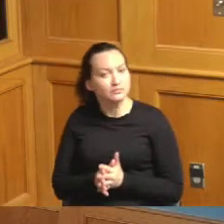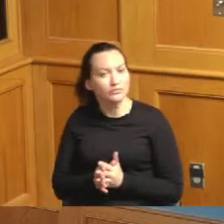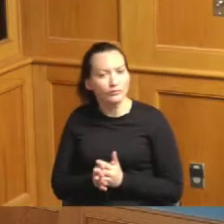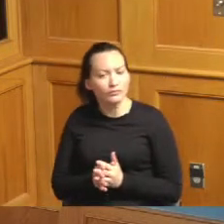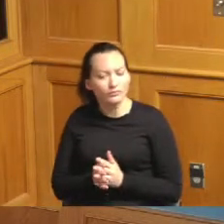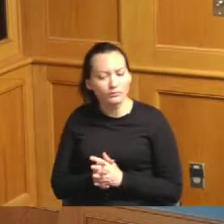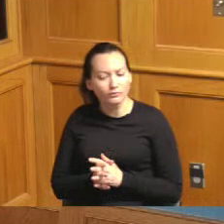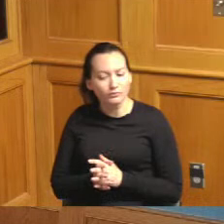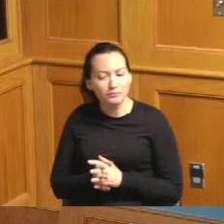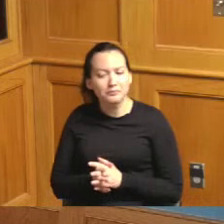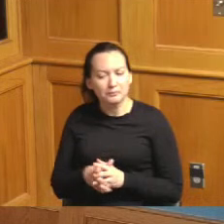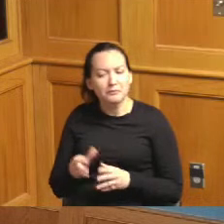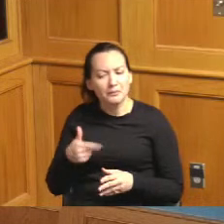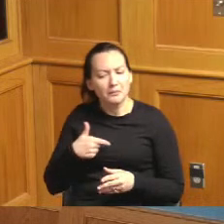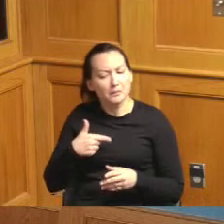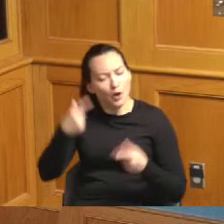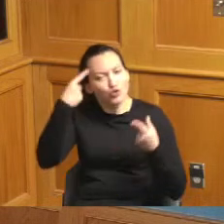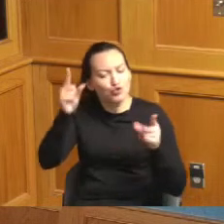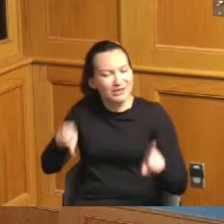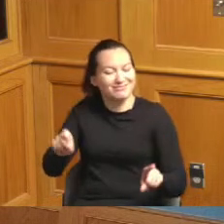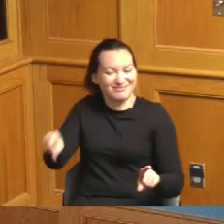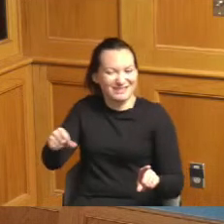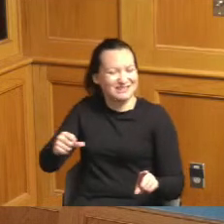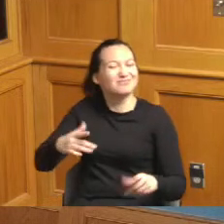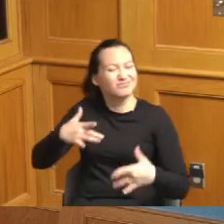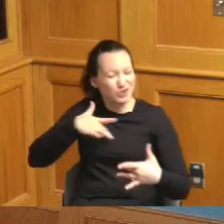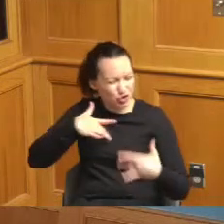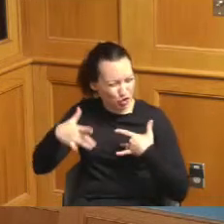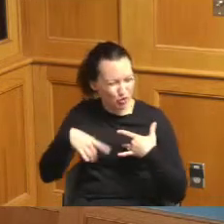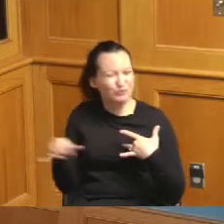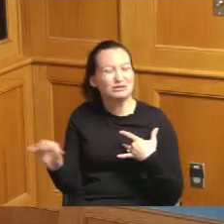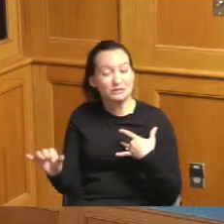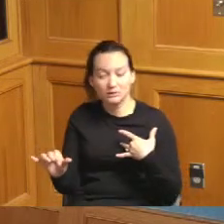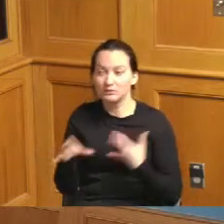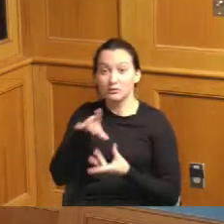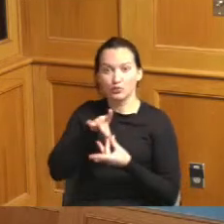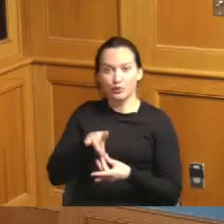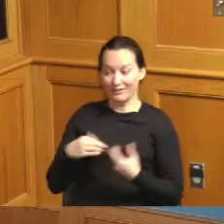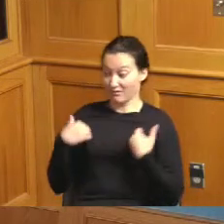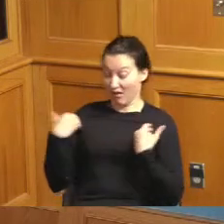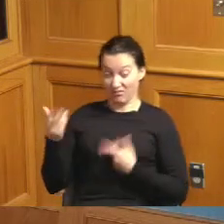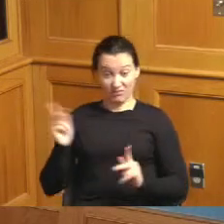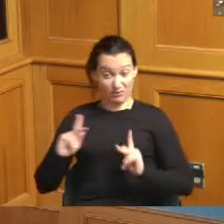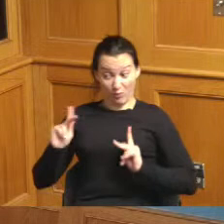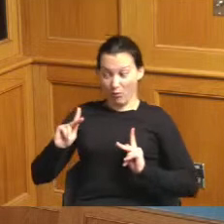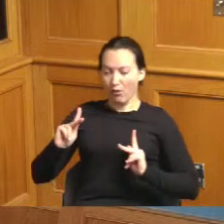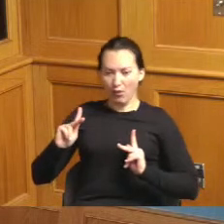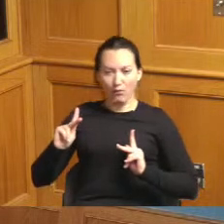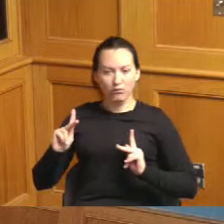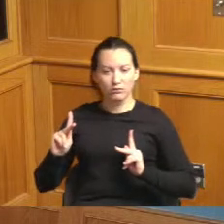I do share the concern that regarding our youth I'd like to get numbers